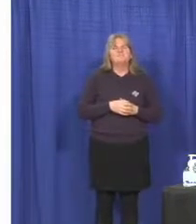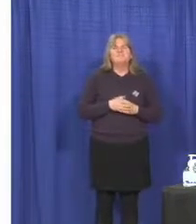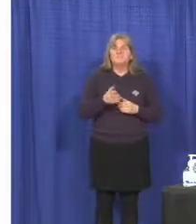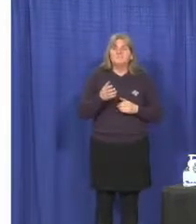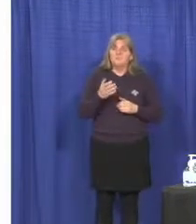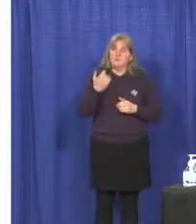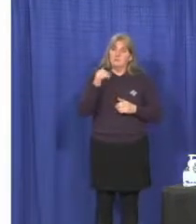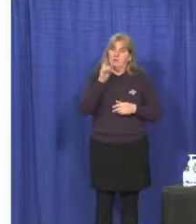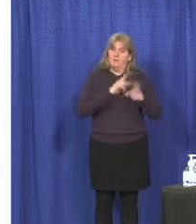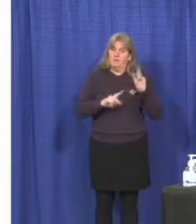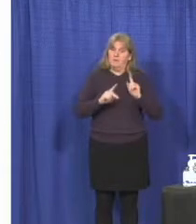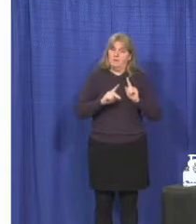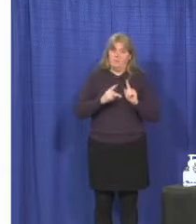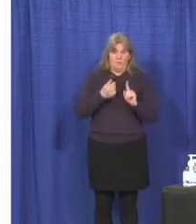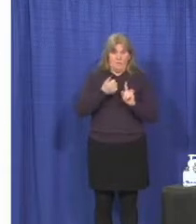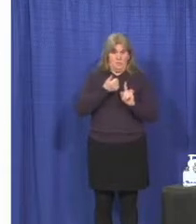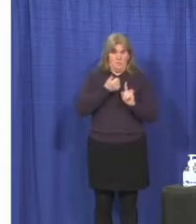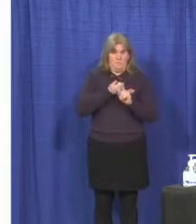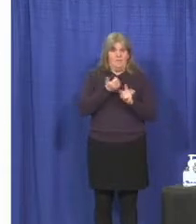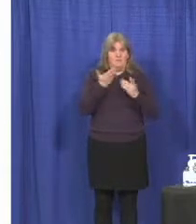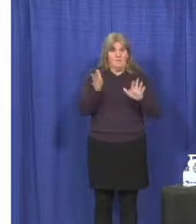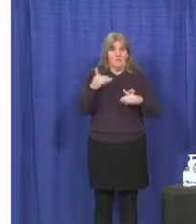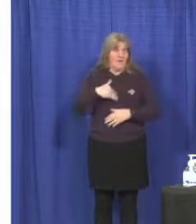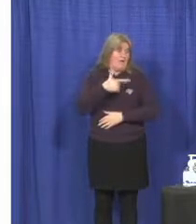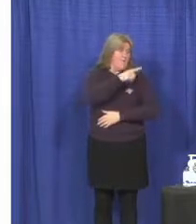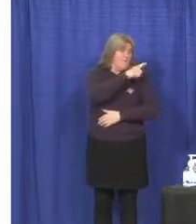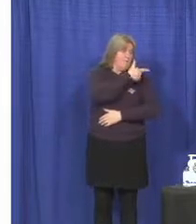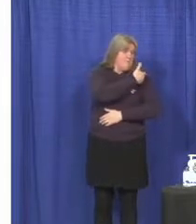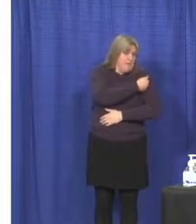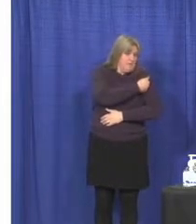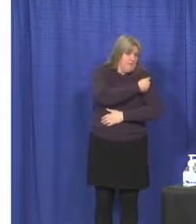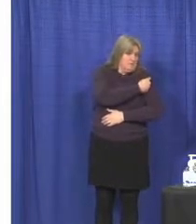For people who have received first or second doses they may